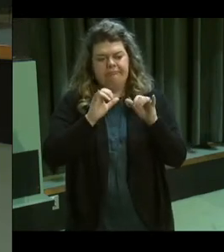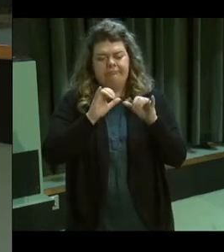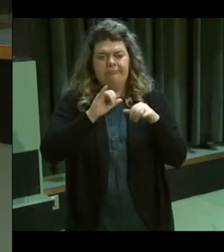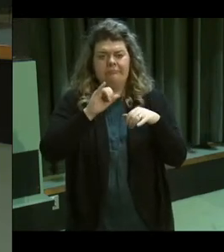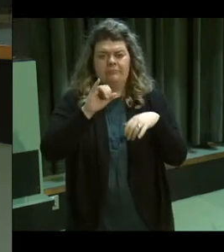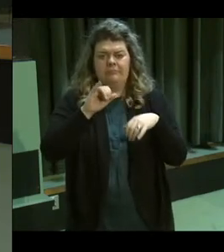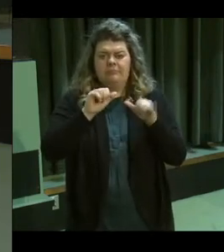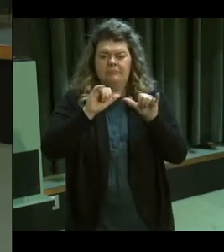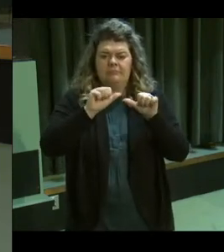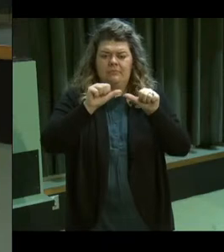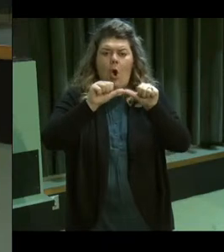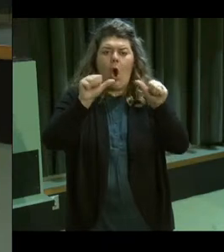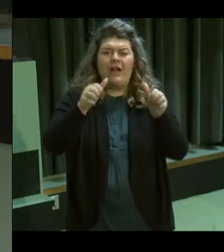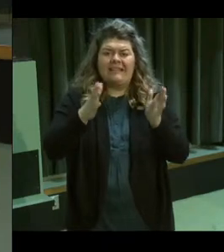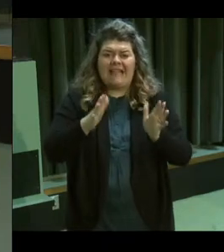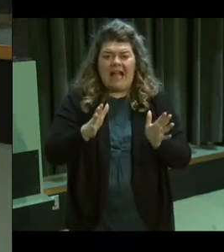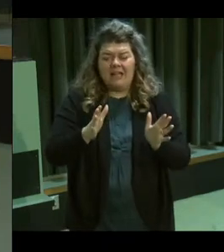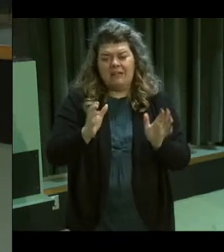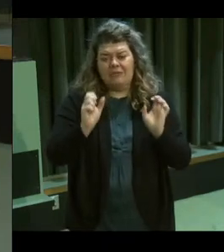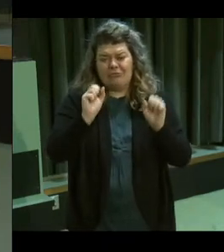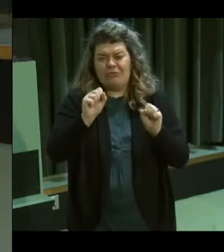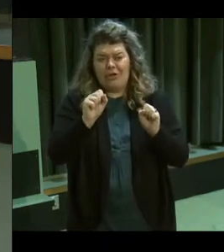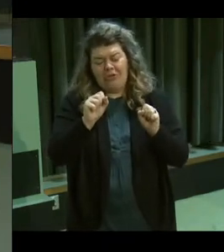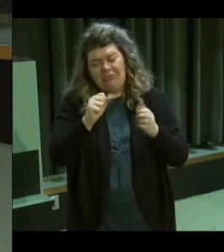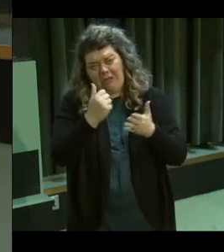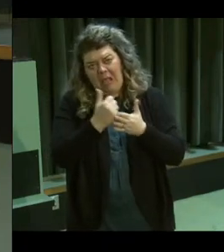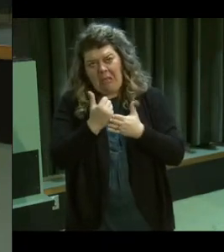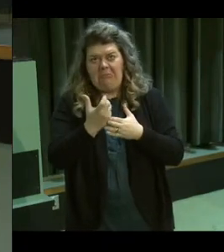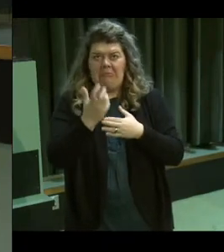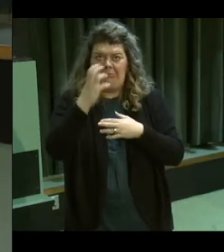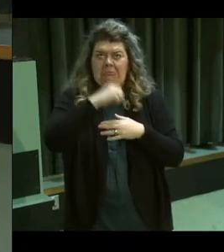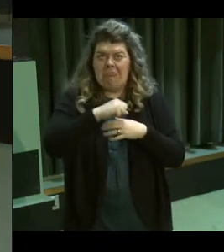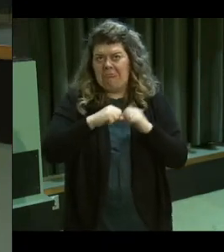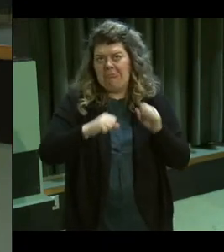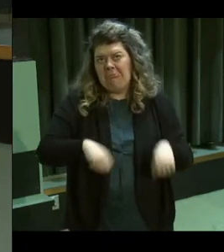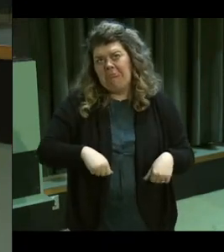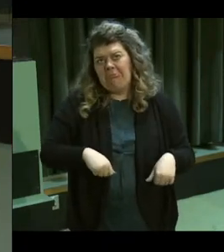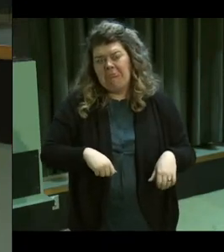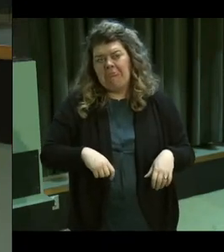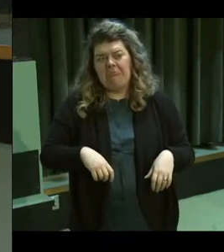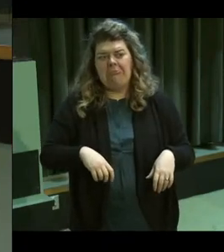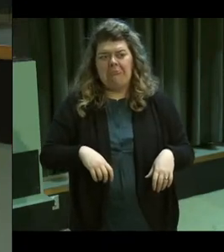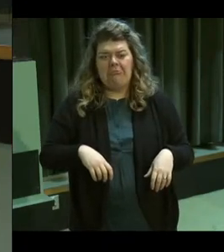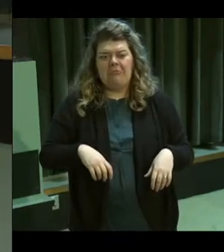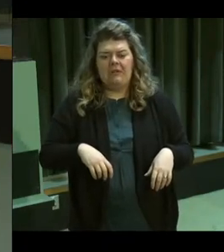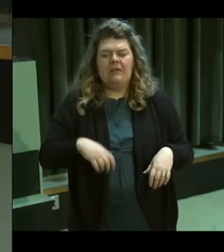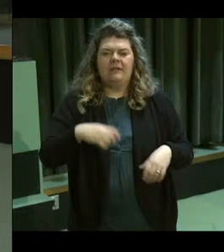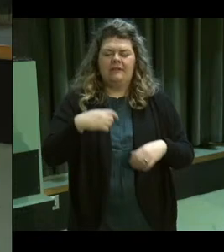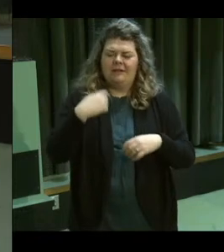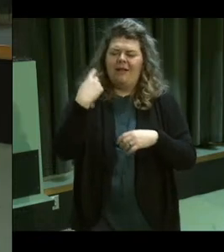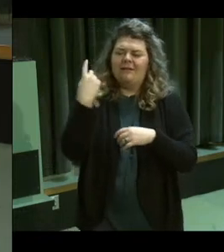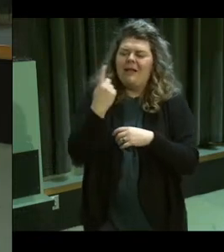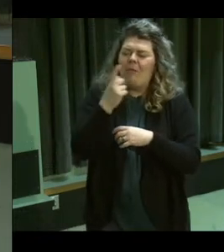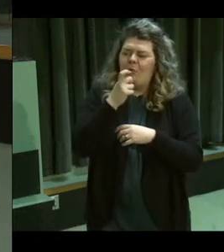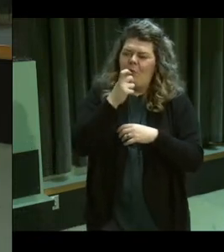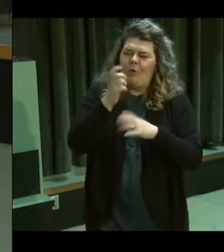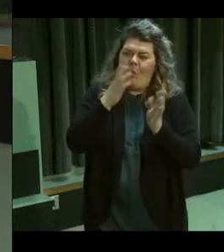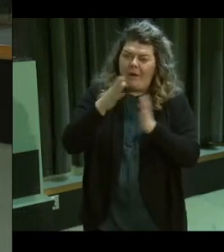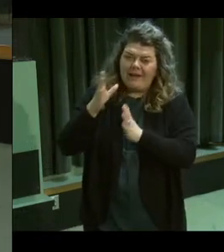union. So